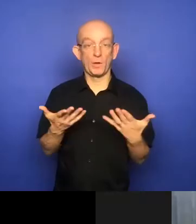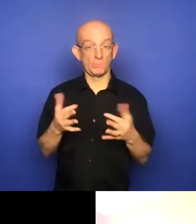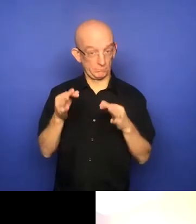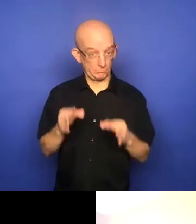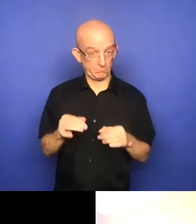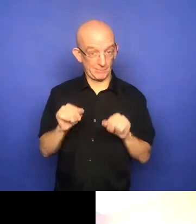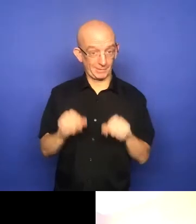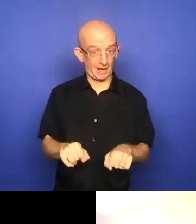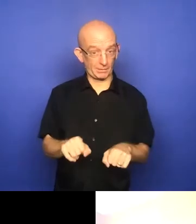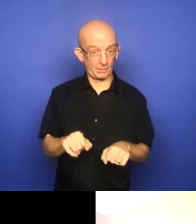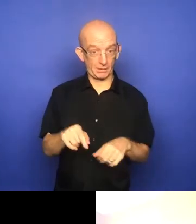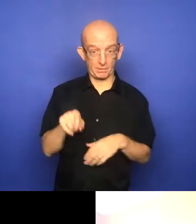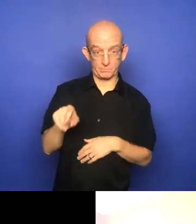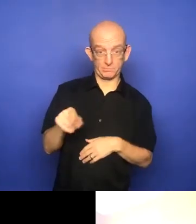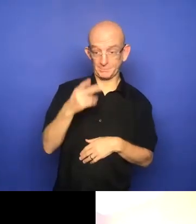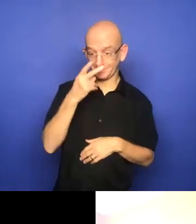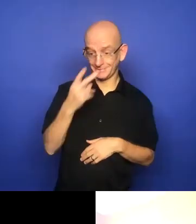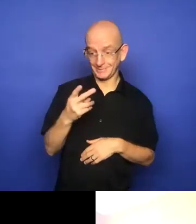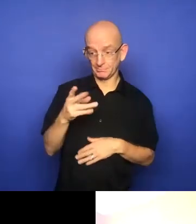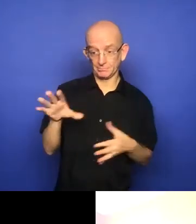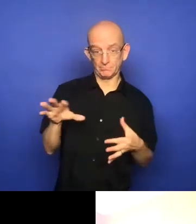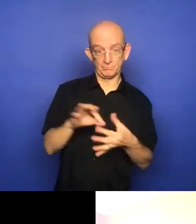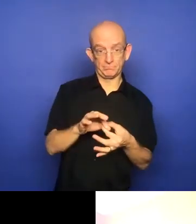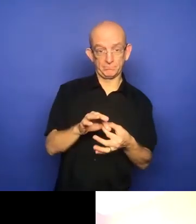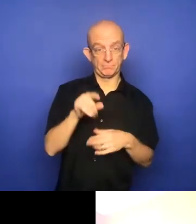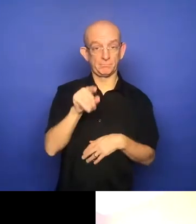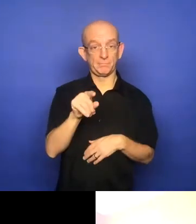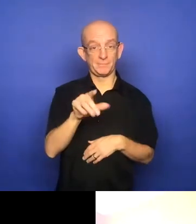for or realistic it was to get the buy in from the